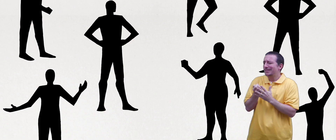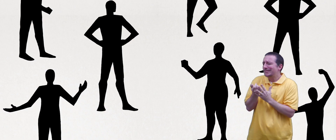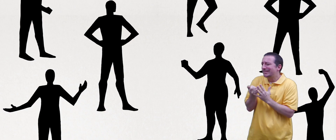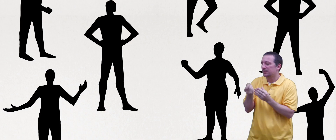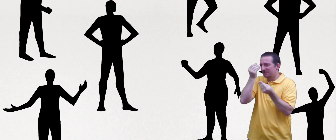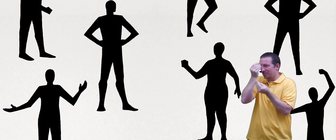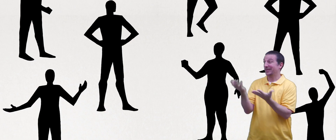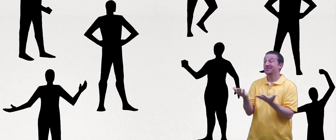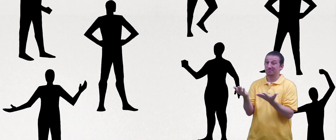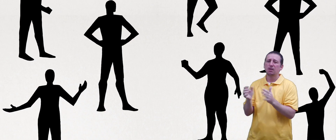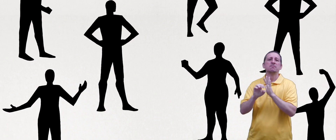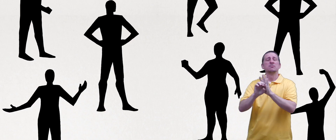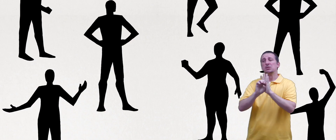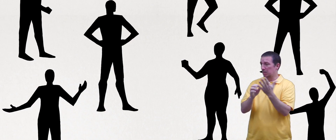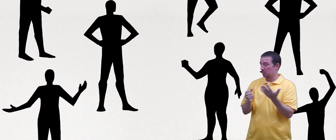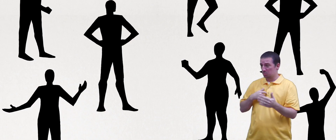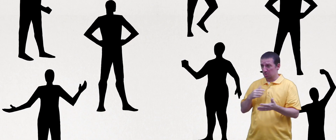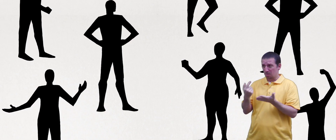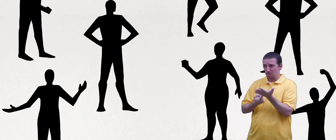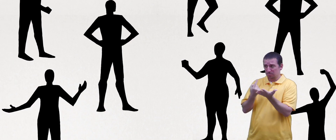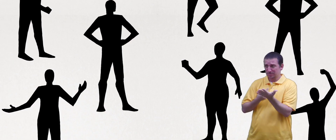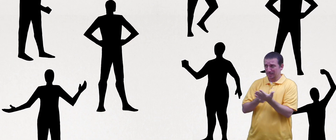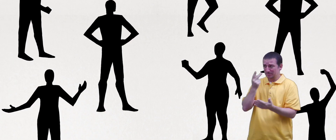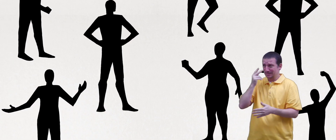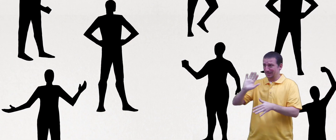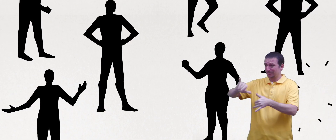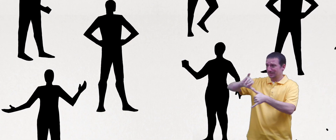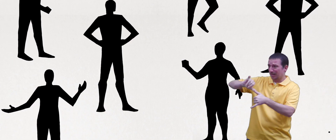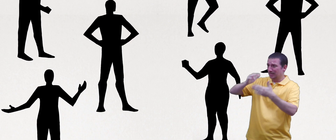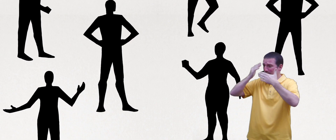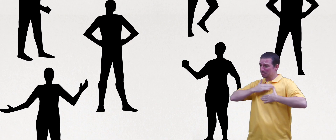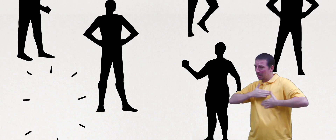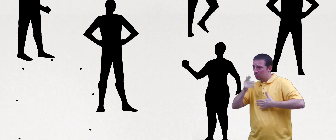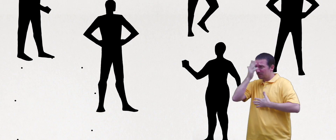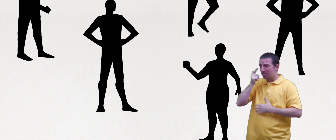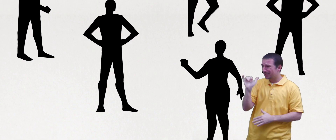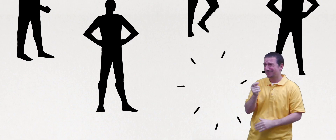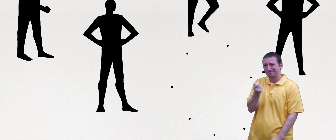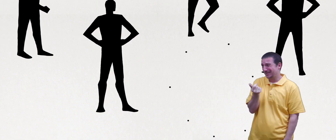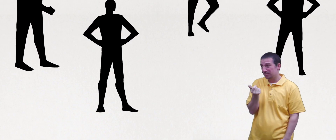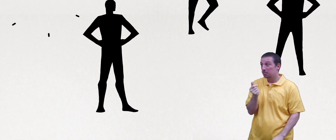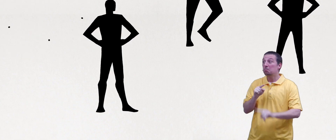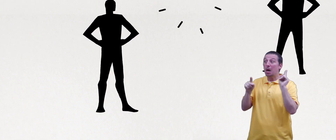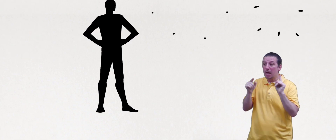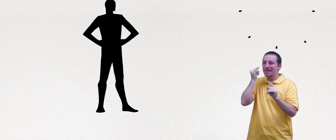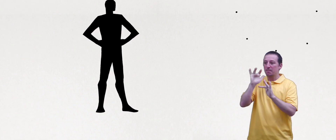people look like in the Bible, but when we do,